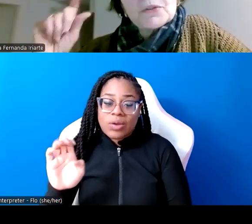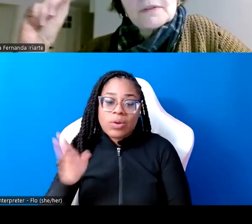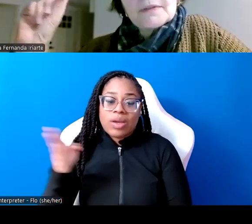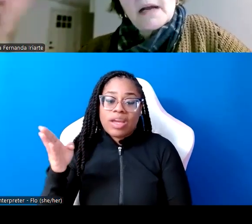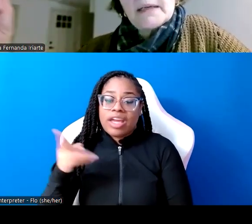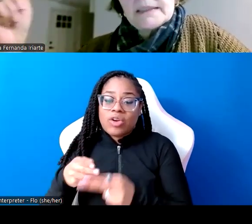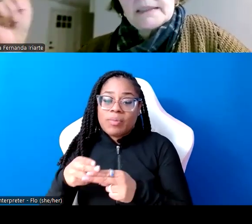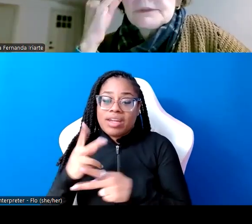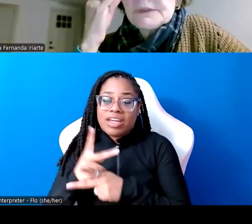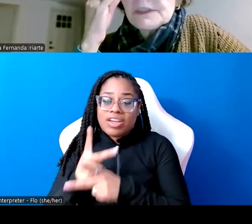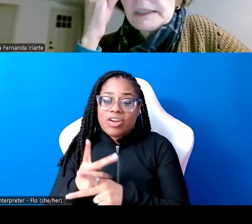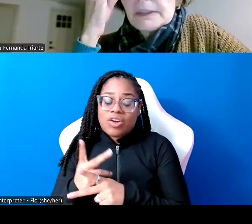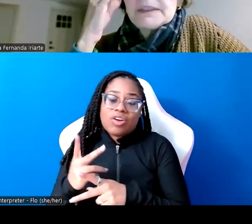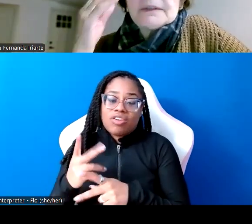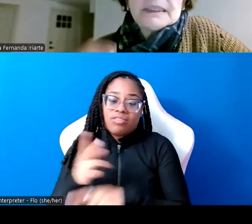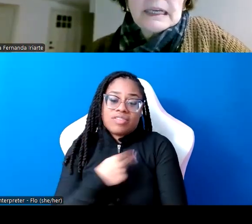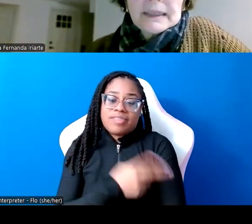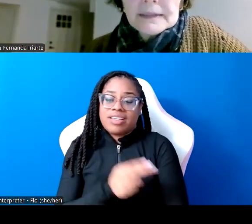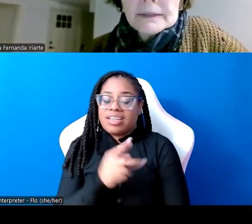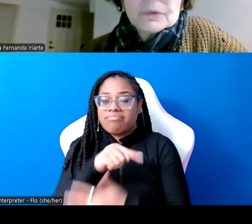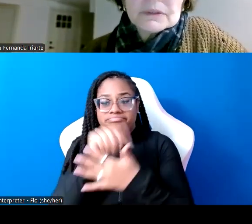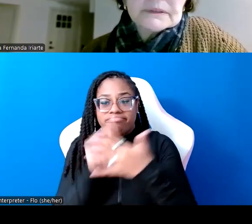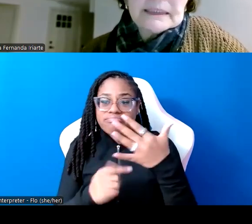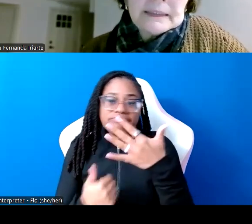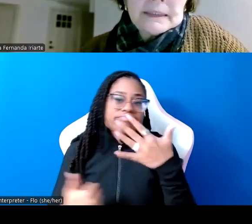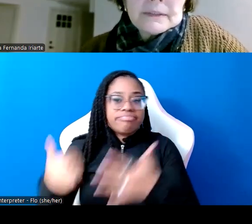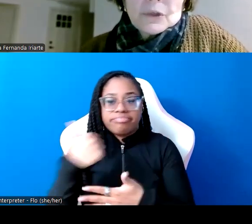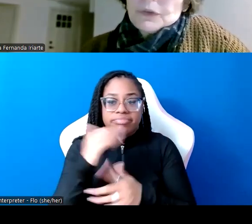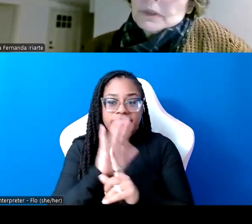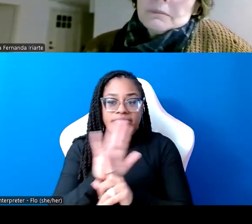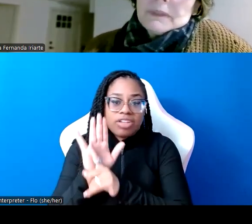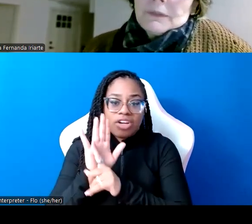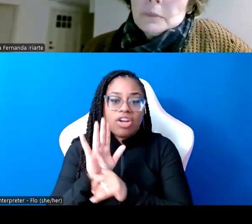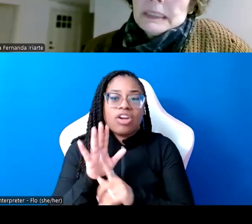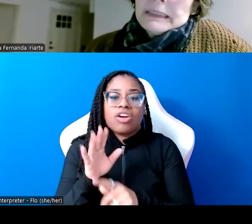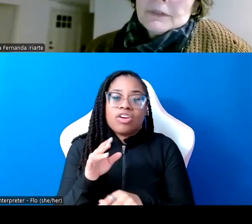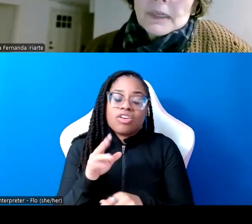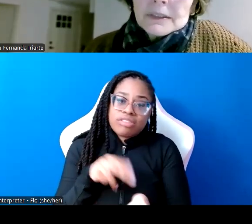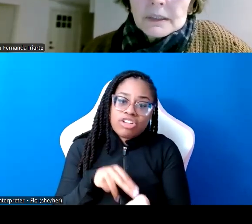which is the highest level of care in the ICF world. So if you can if you meet any of the criteria